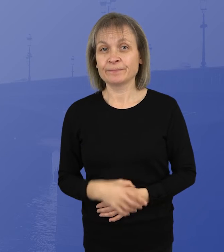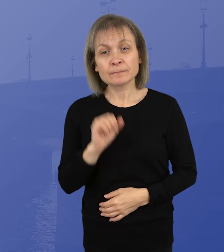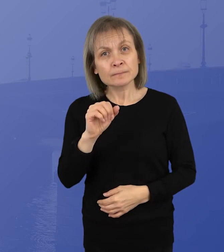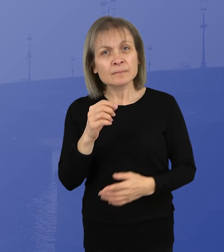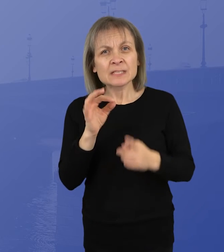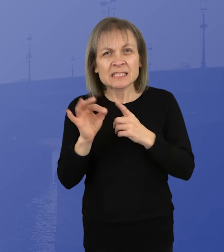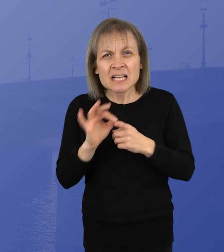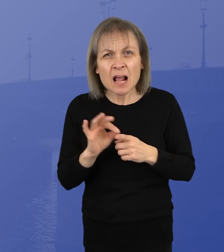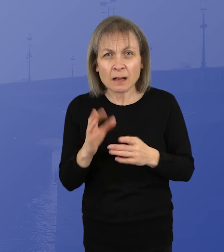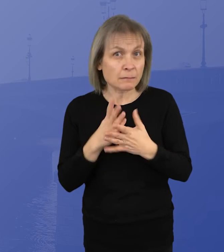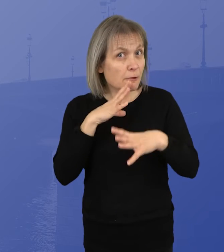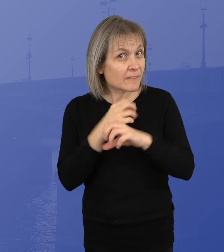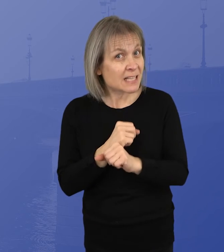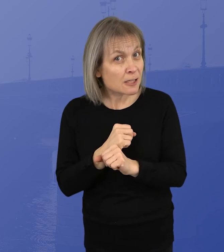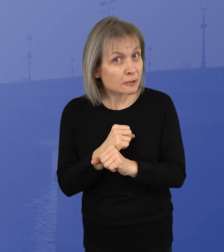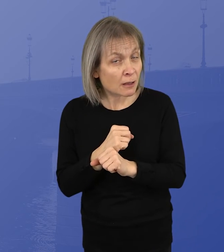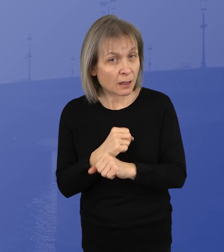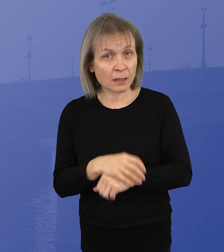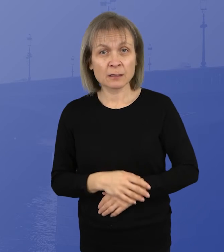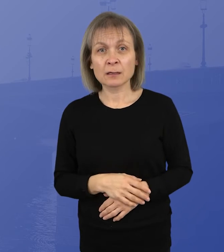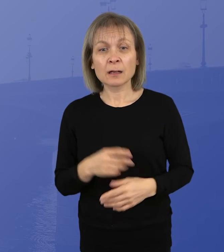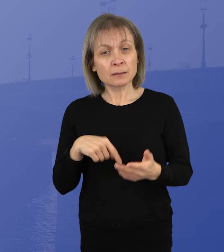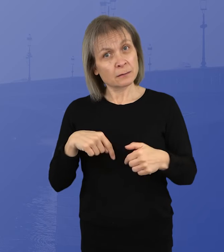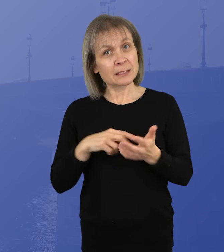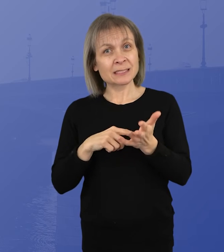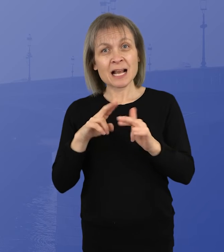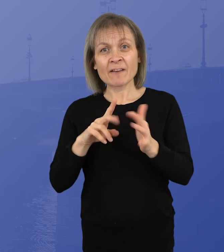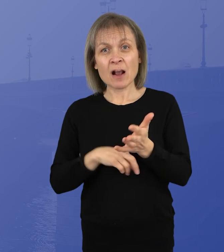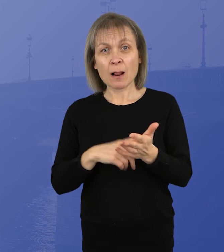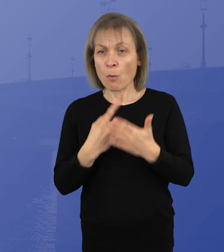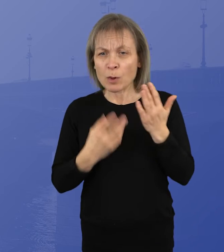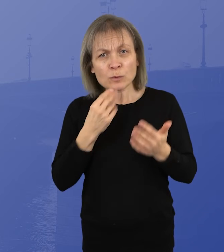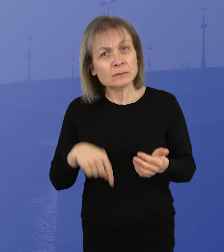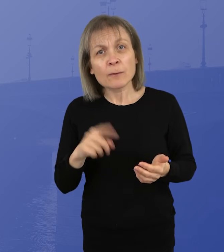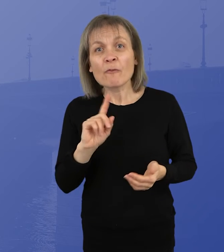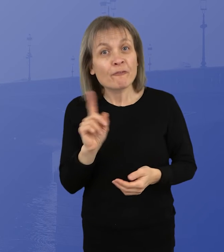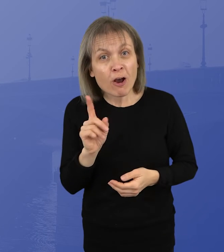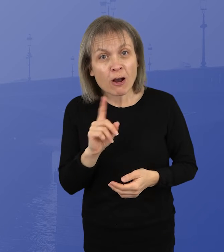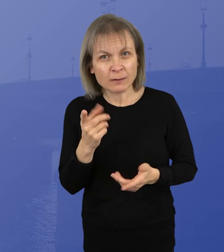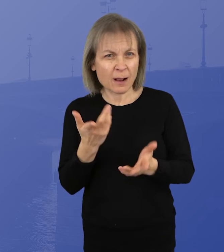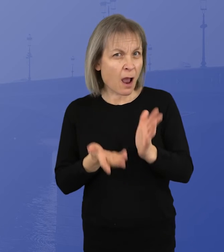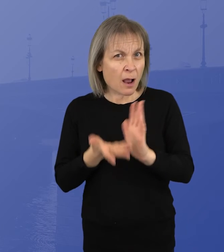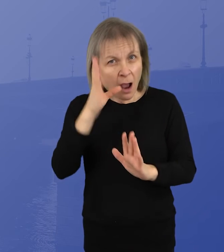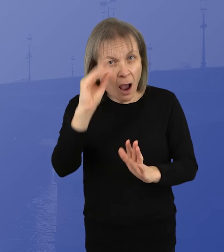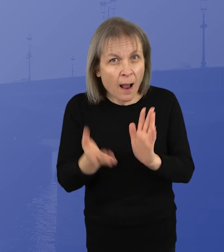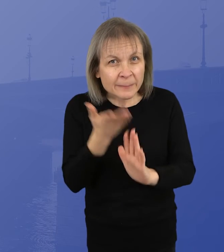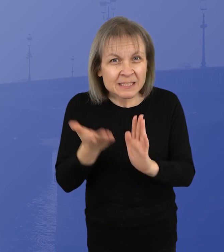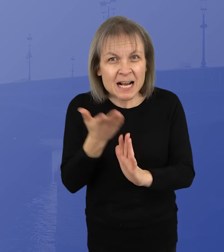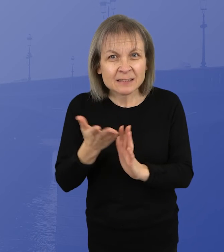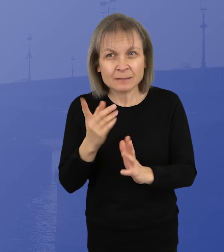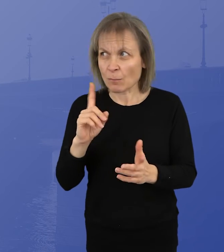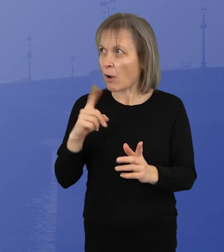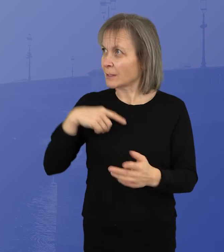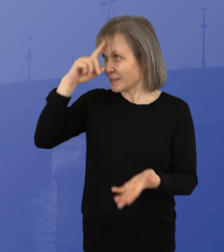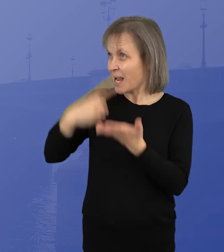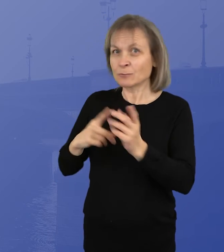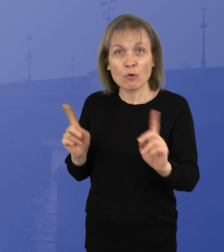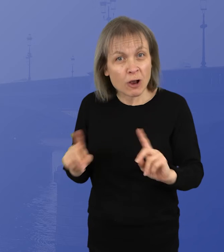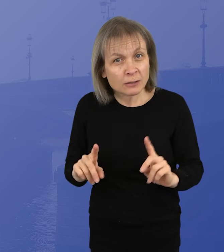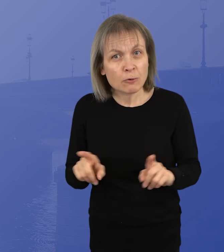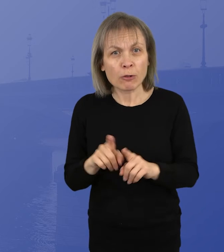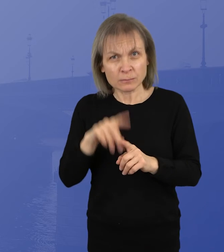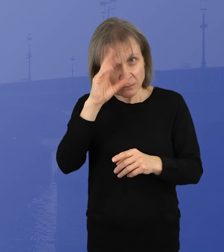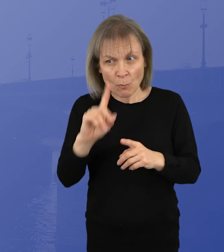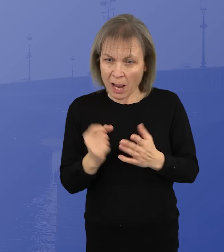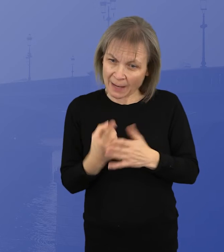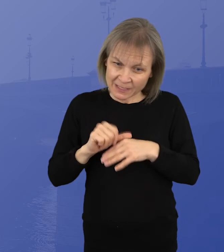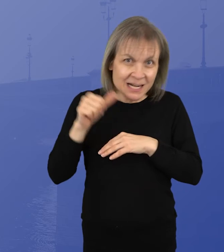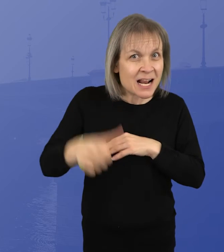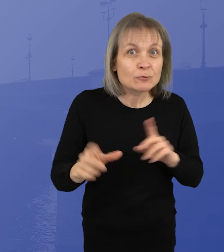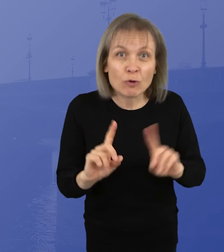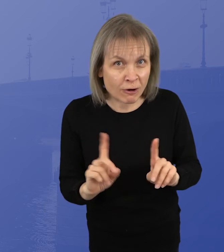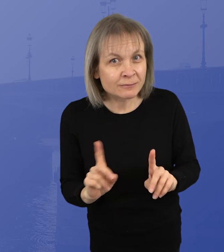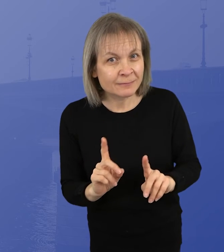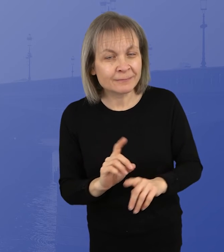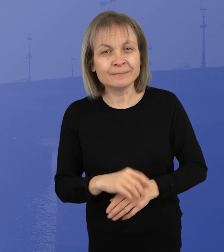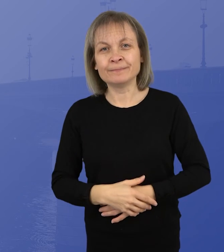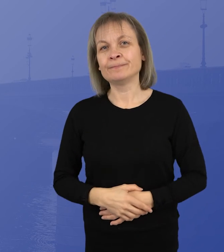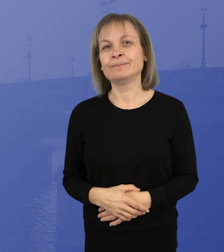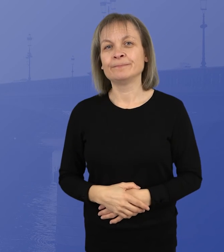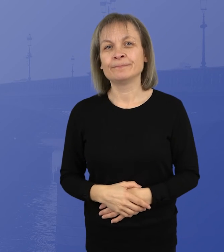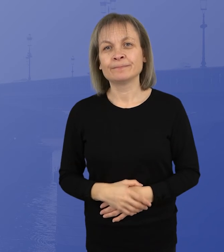Your details are confidential, and TfL will only use them to update you about the decision and to let you know what is going to happen next.